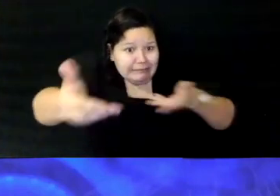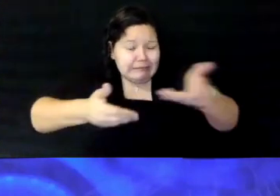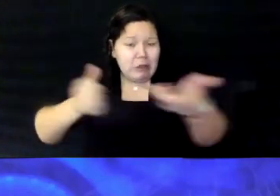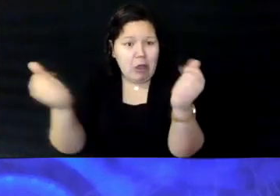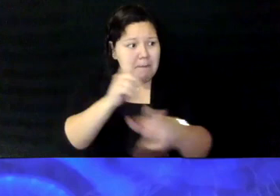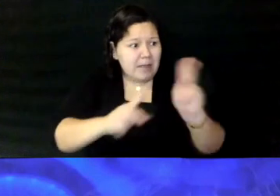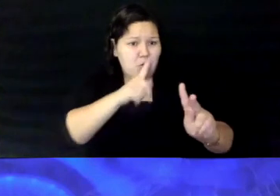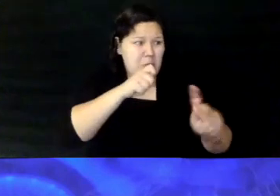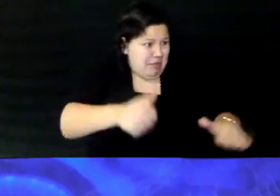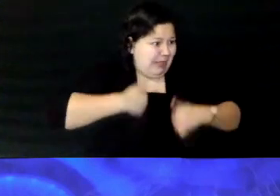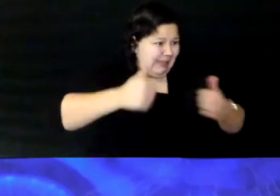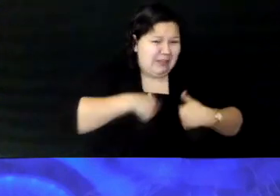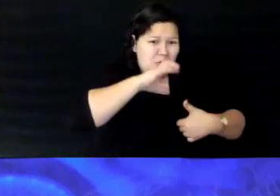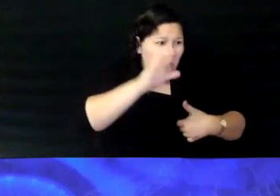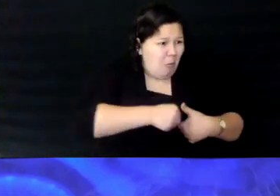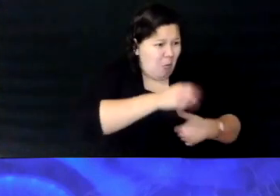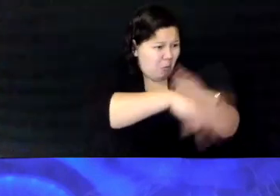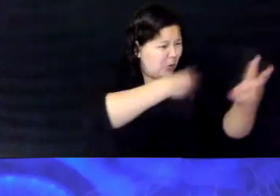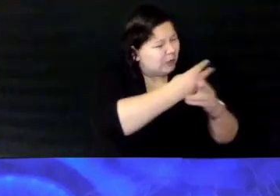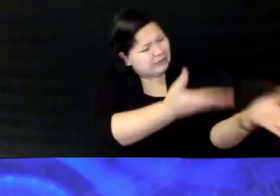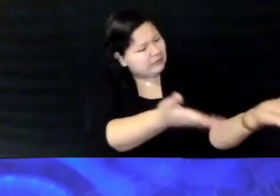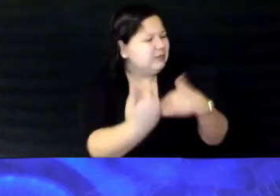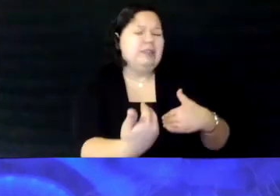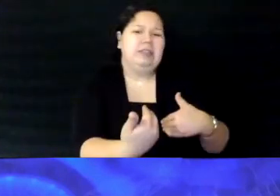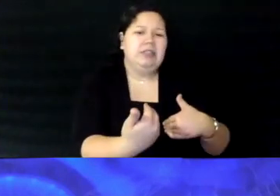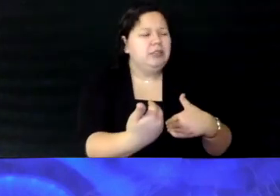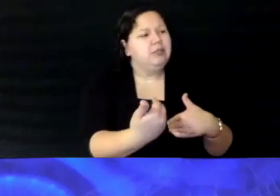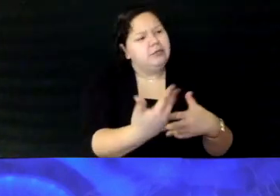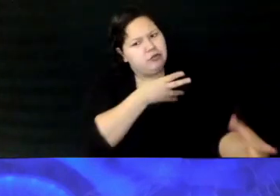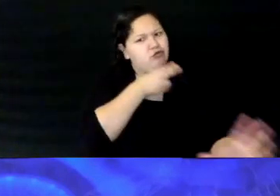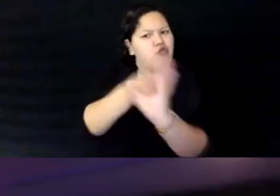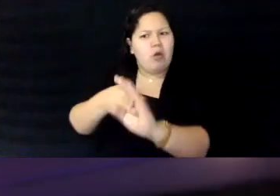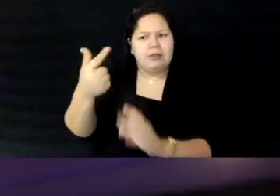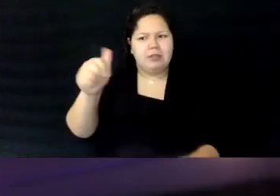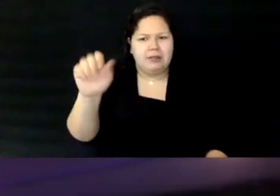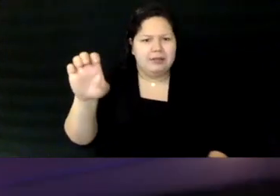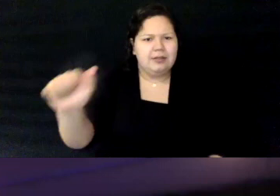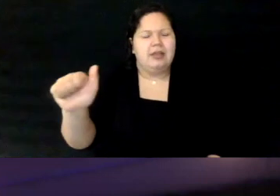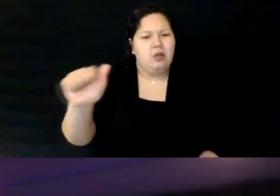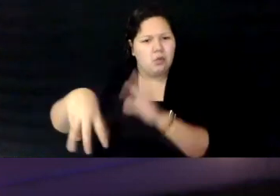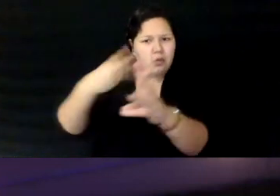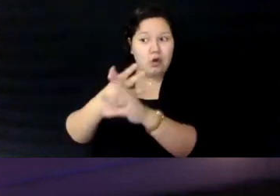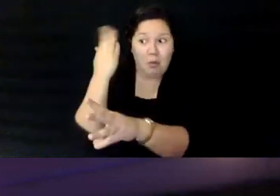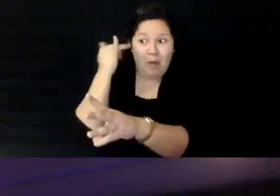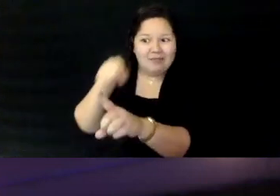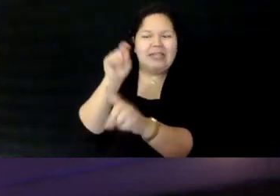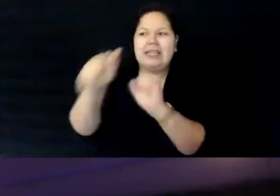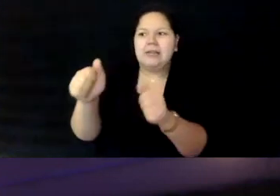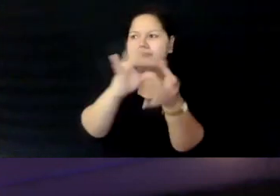this dystopic world to chip into the GAEA world where you can connect with one another, and